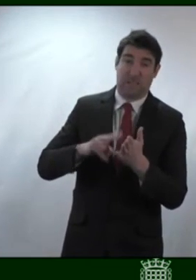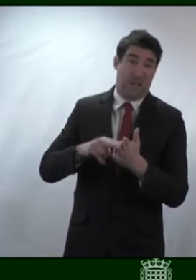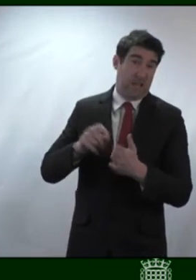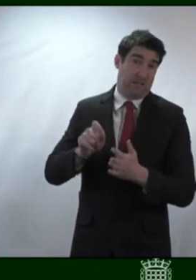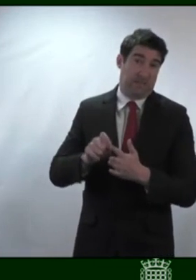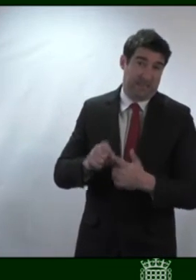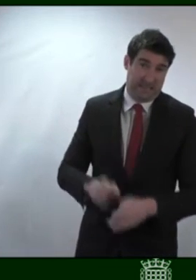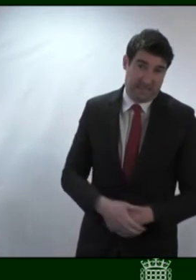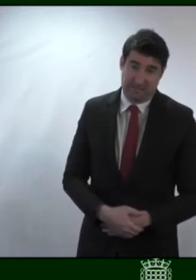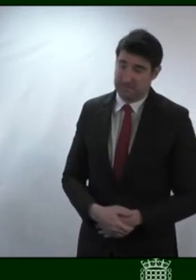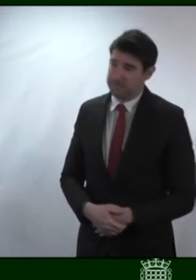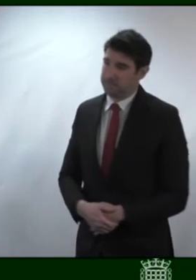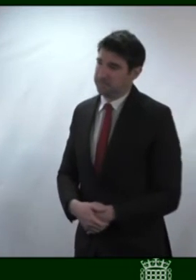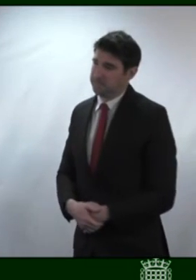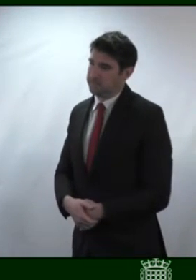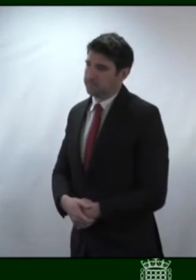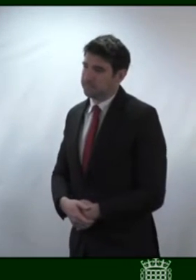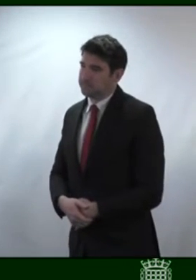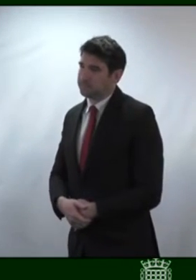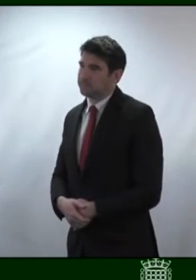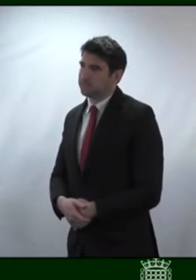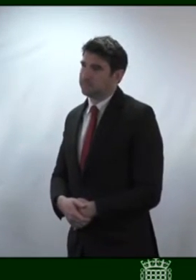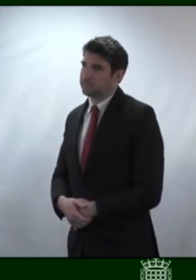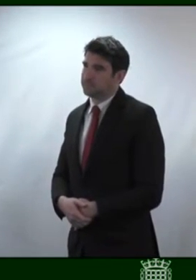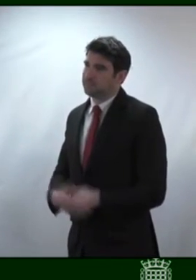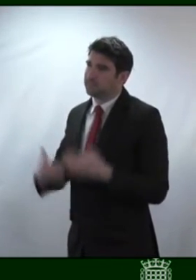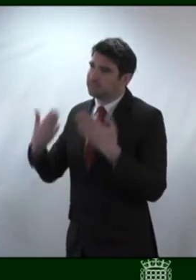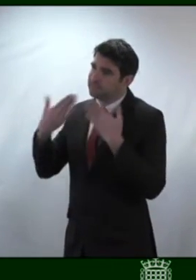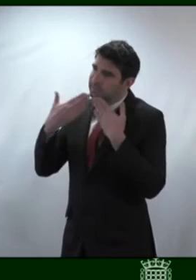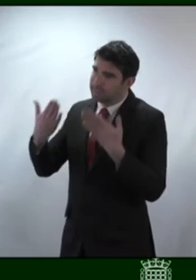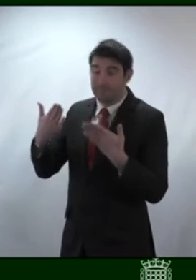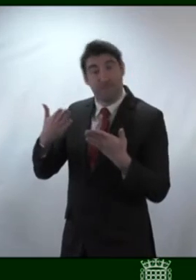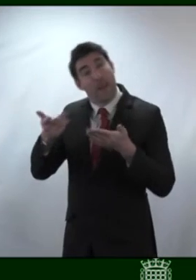Mr Speaker, may I wish you and everyone in Parliament a merry Christmas, and thank you